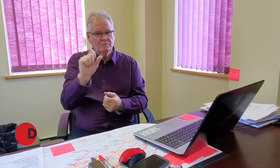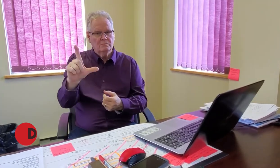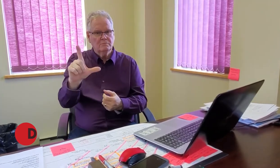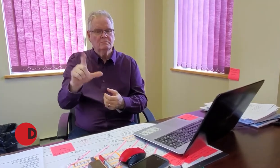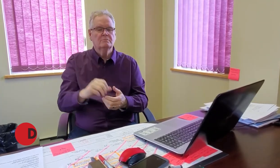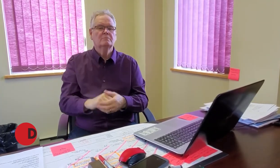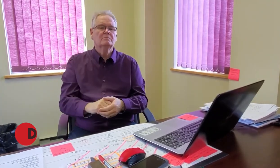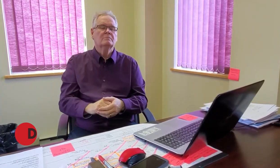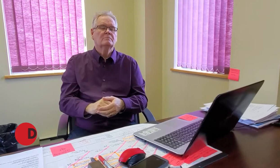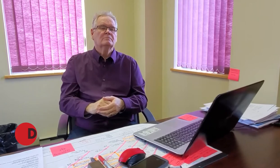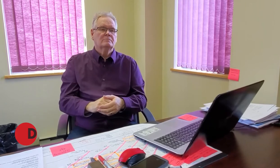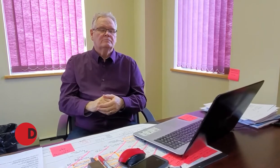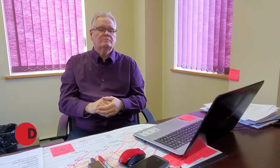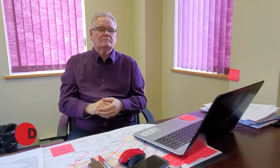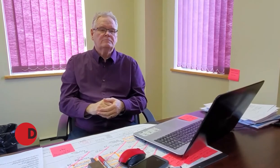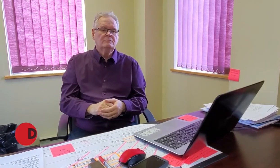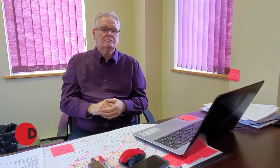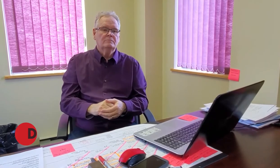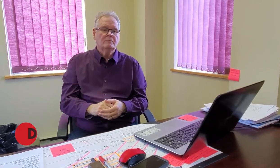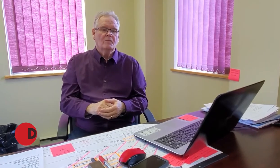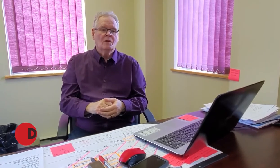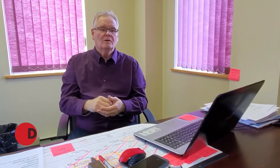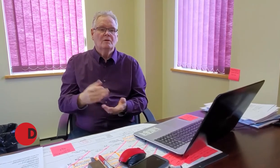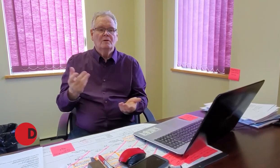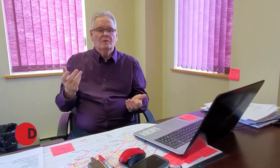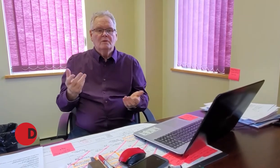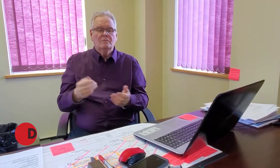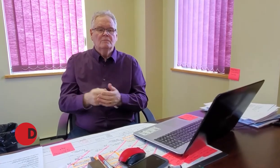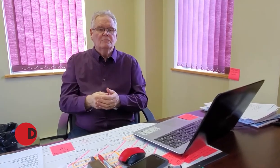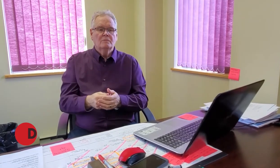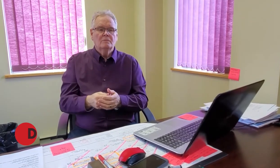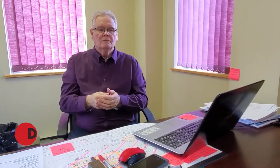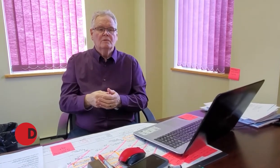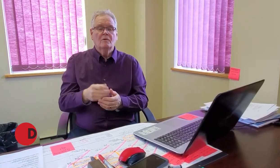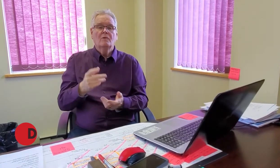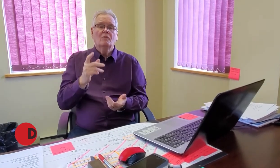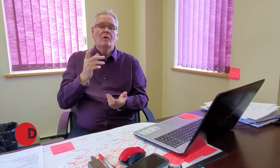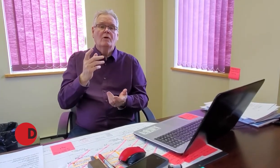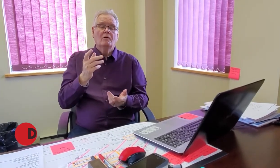There are many Deaf people in the St.